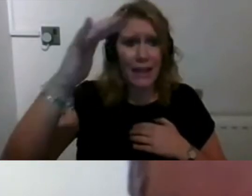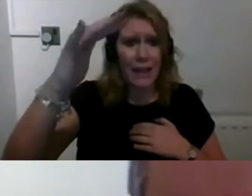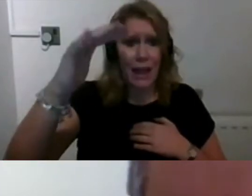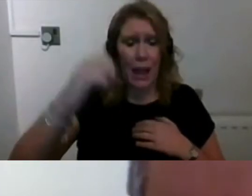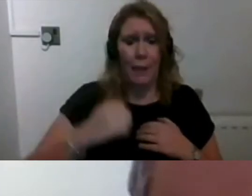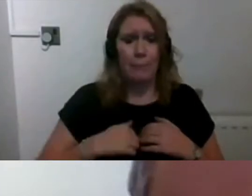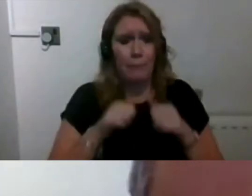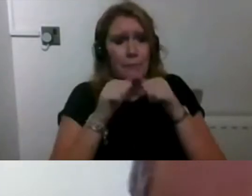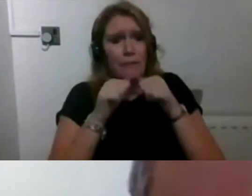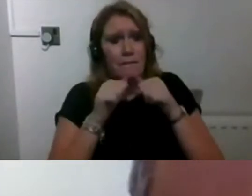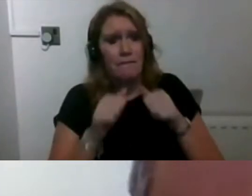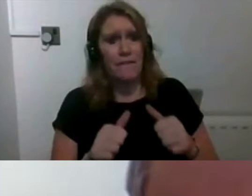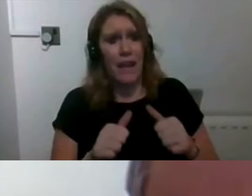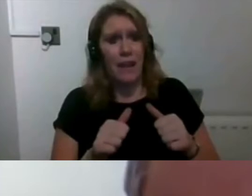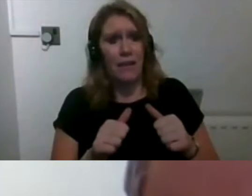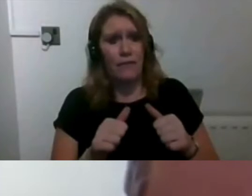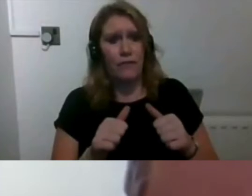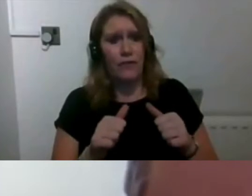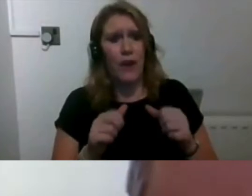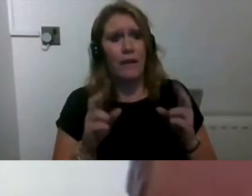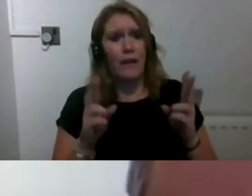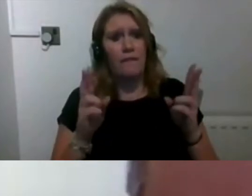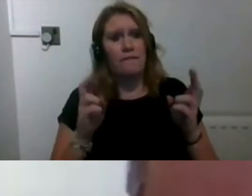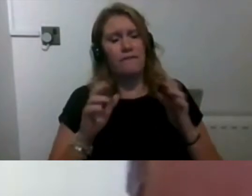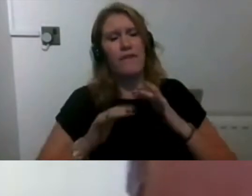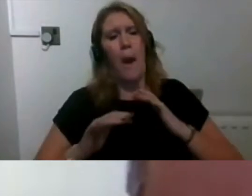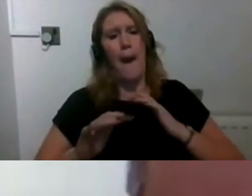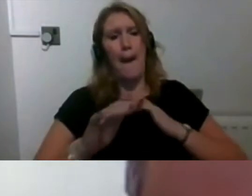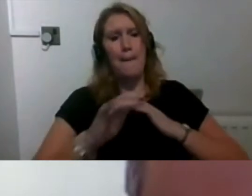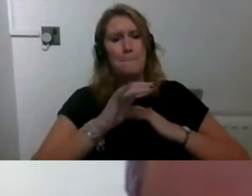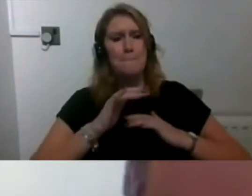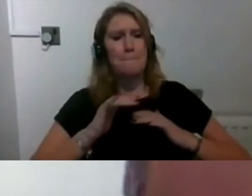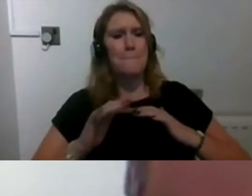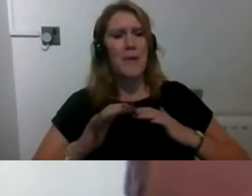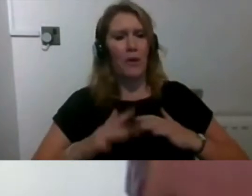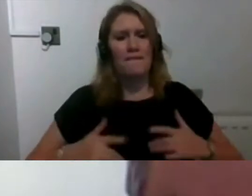My favourite vibe. My identity. My simple. My complex.